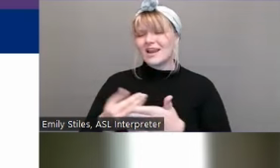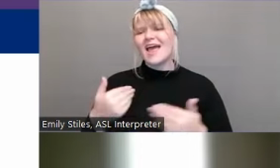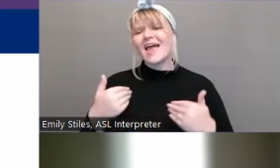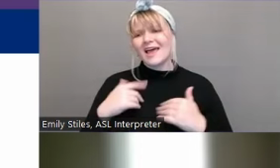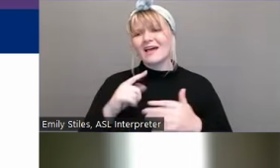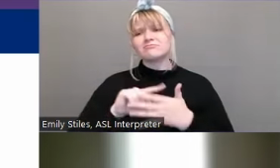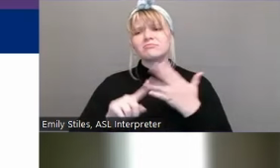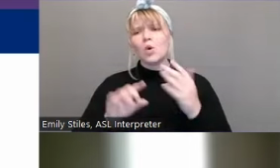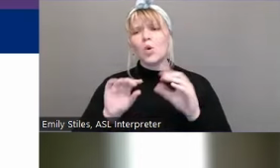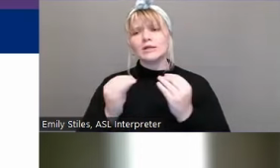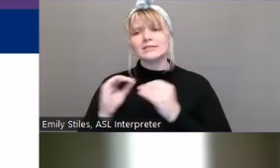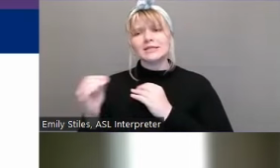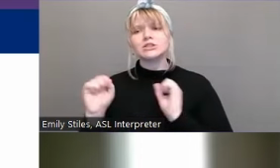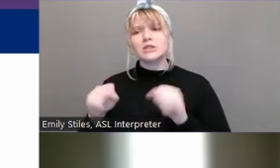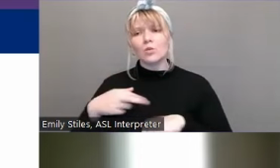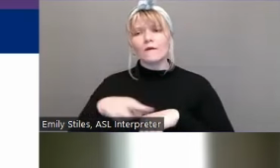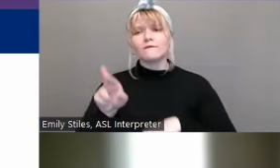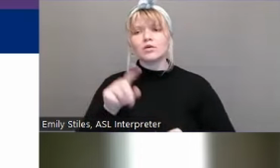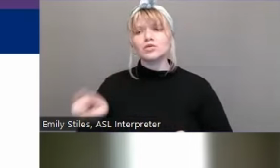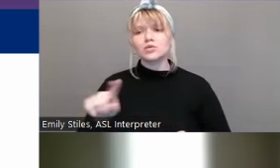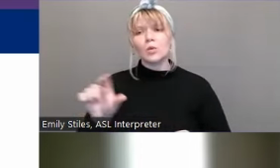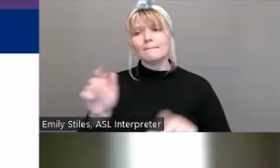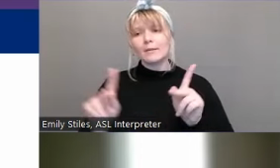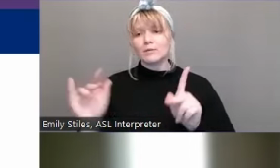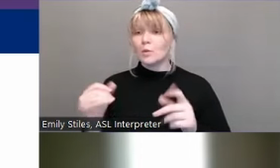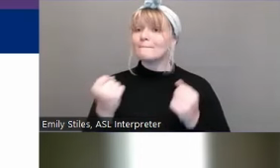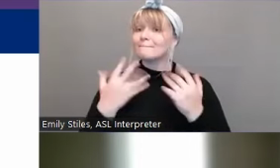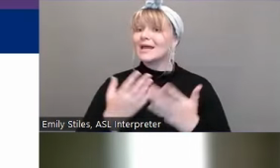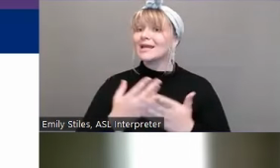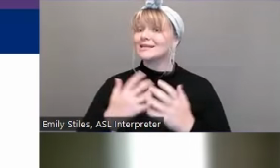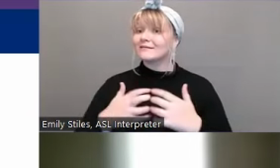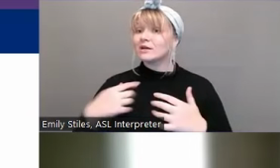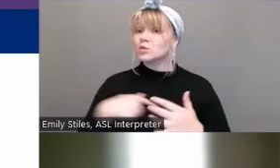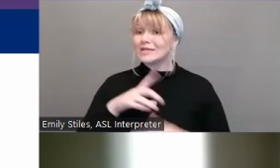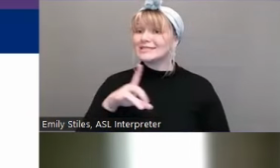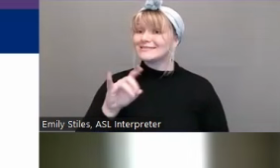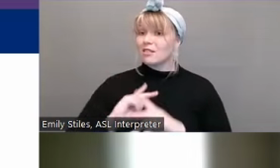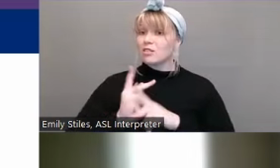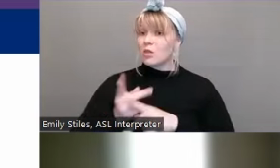But several devices that we have been able to loan people that we can go in and provide